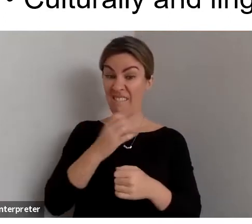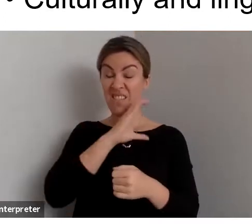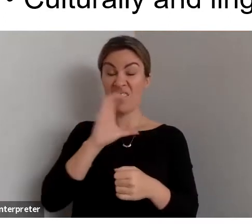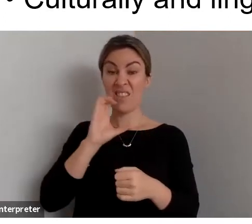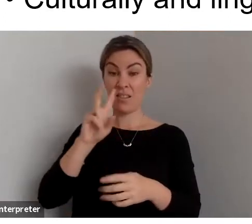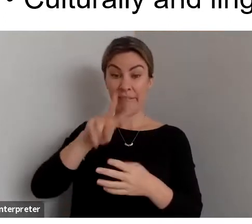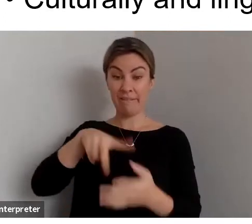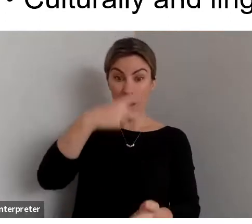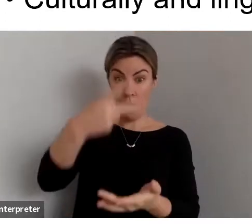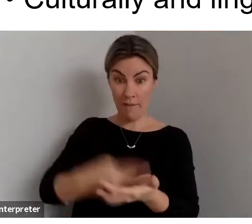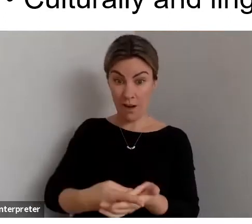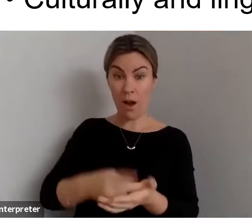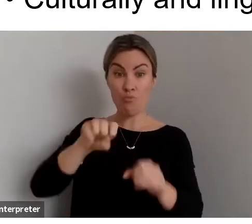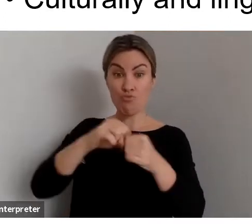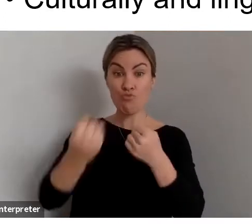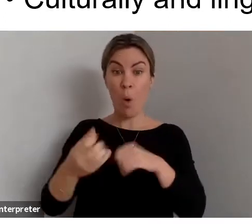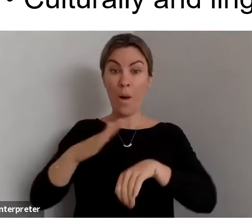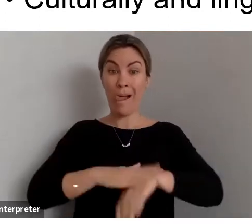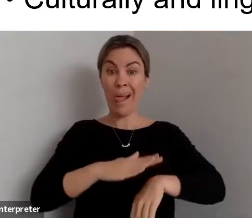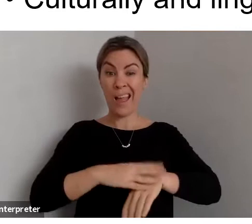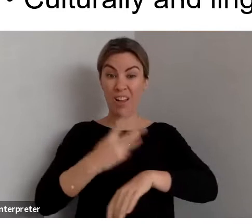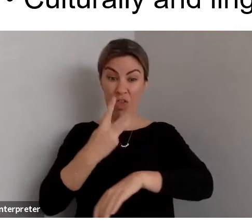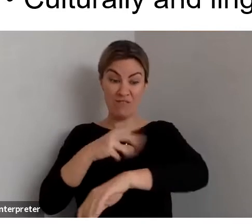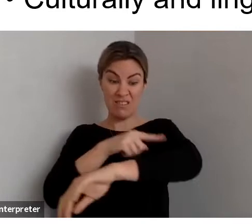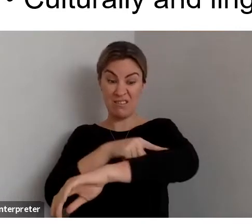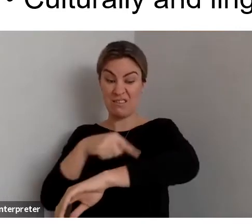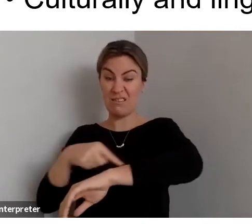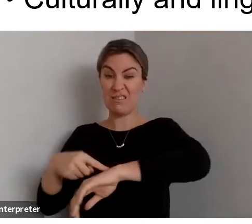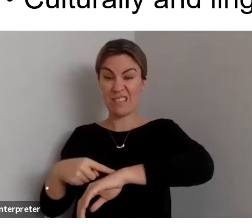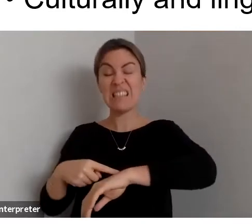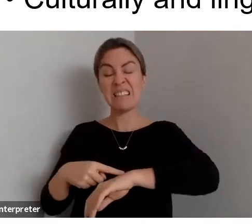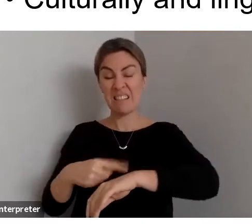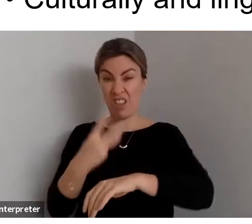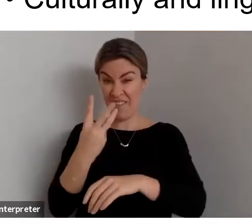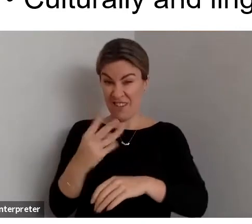three places. Literally three days ago . It affects older Australians.